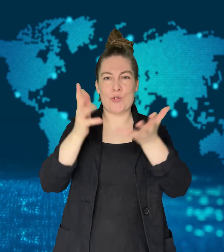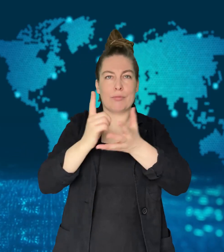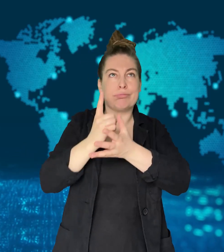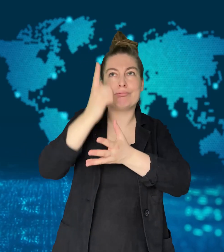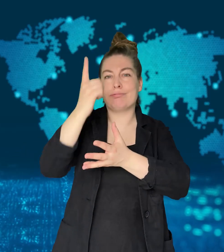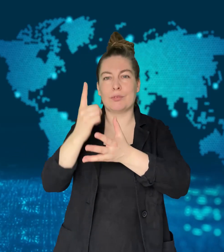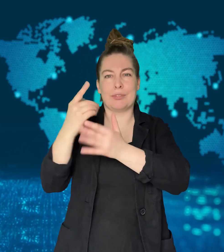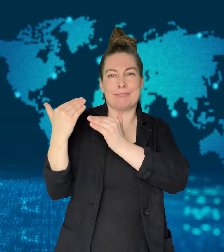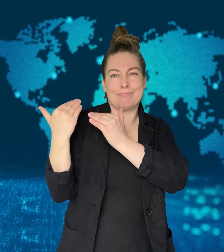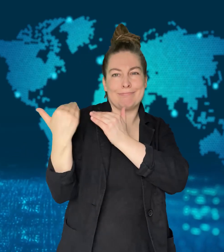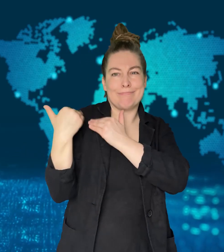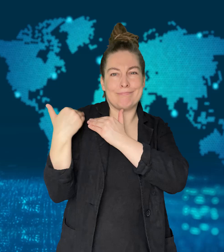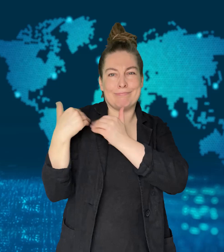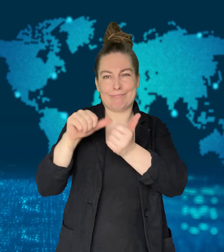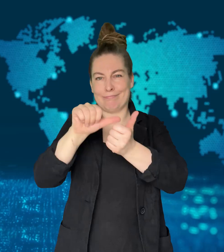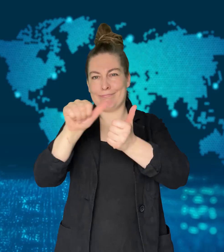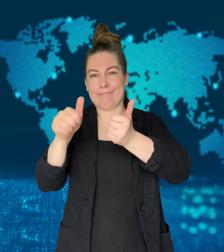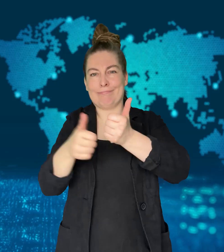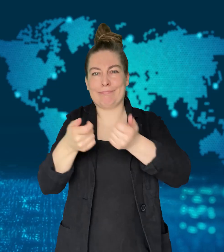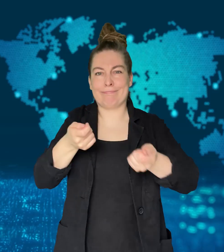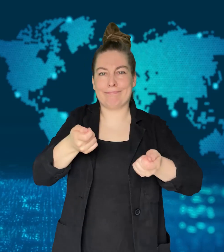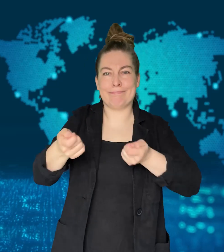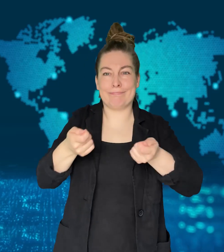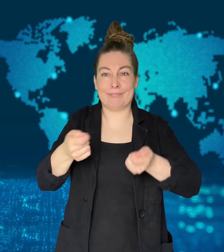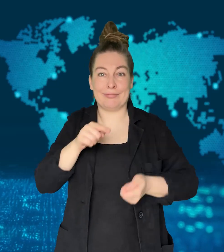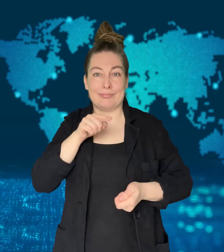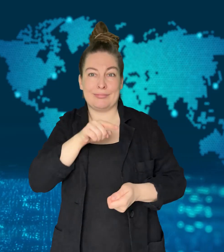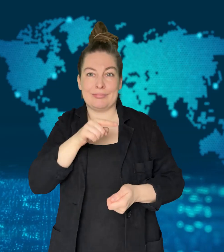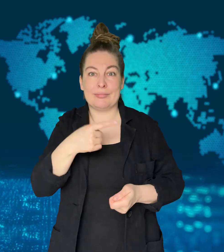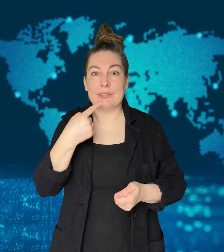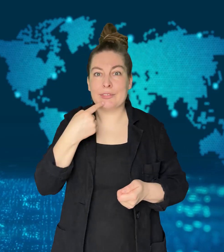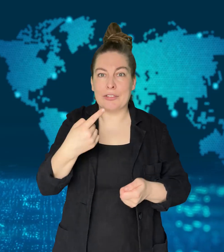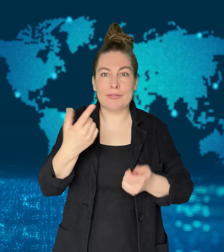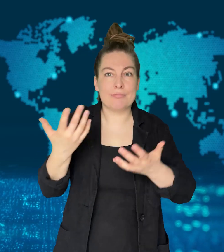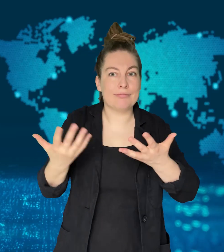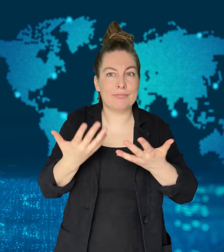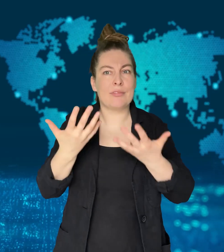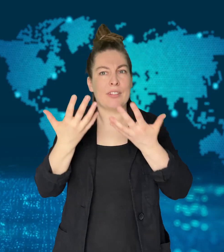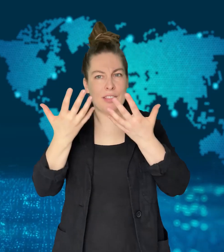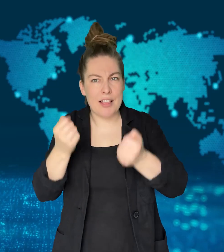systems network.